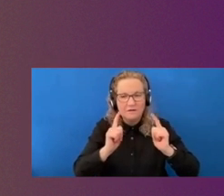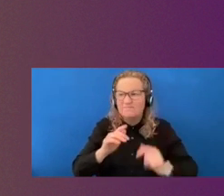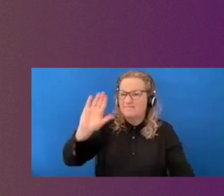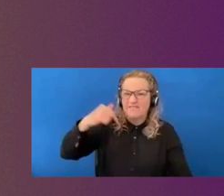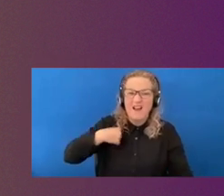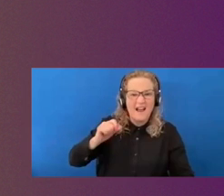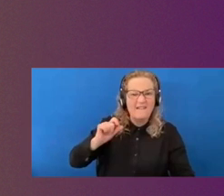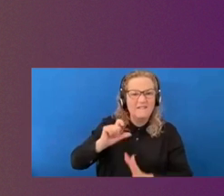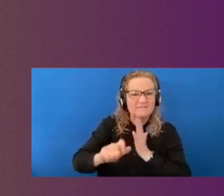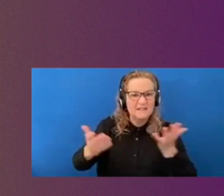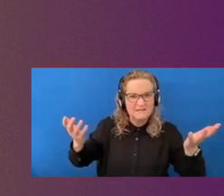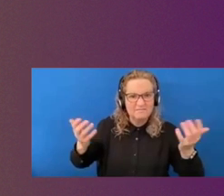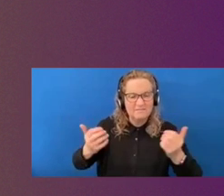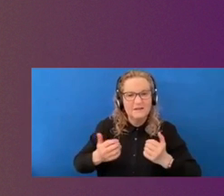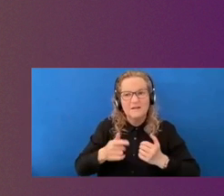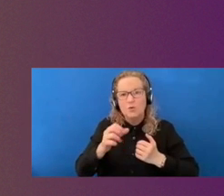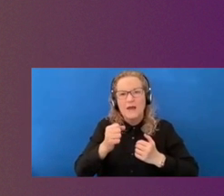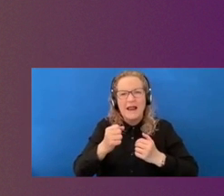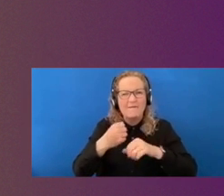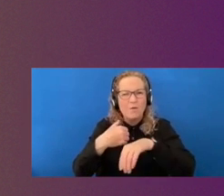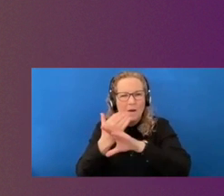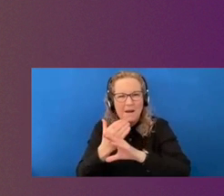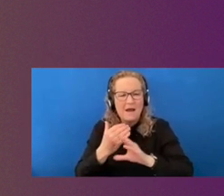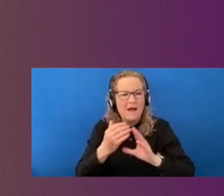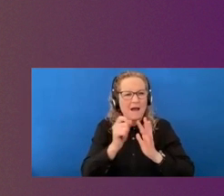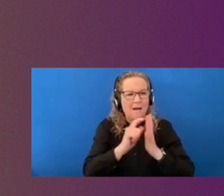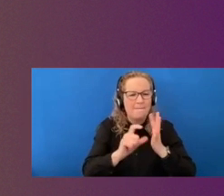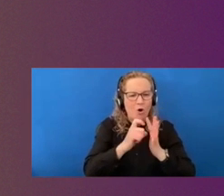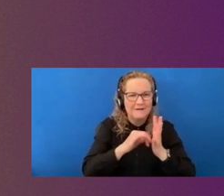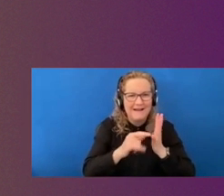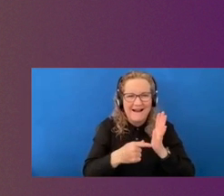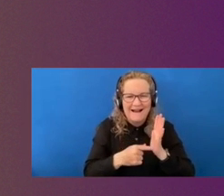can have podcasts whatever platform prefers and encouraging them to share these stories publicly